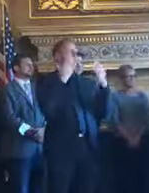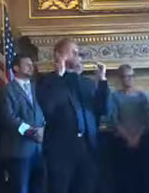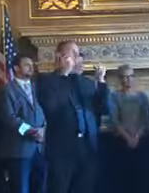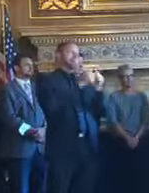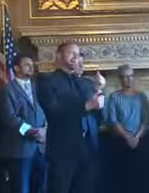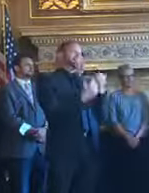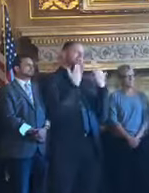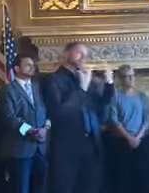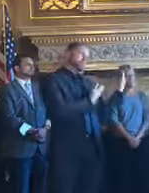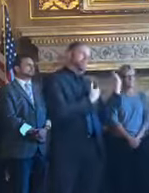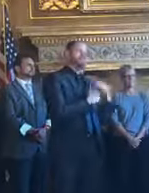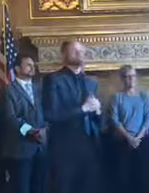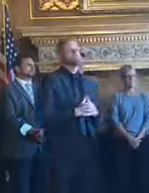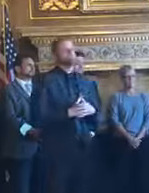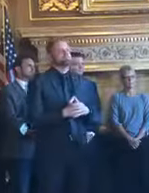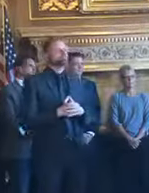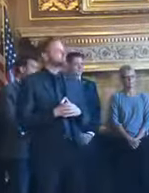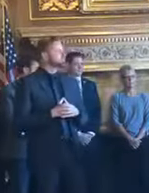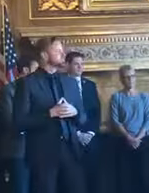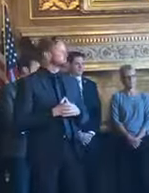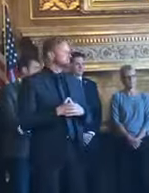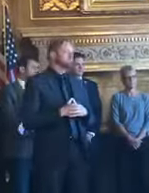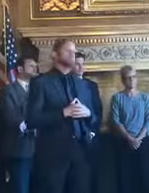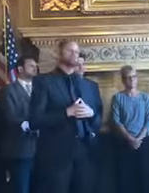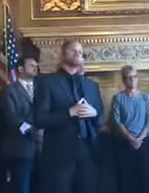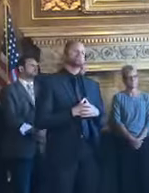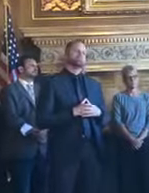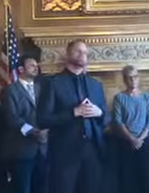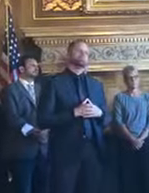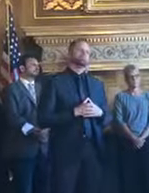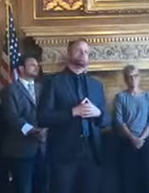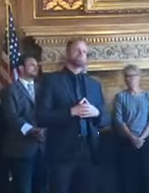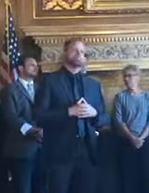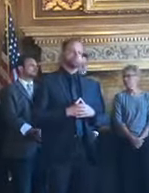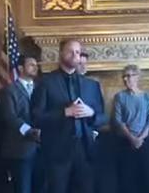Thank you, and we also have Representative Kleefisch with us today.